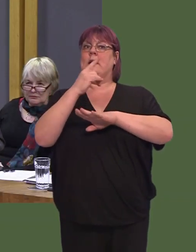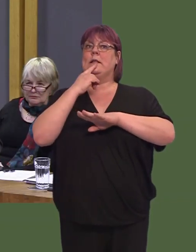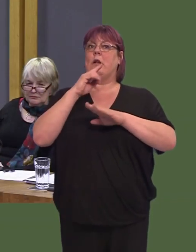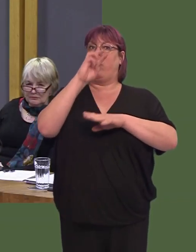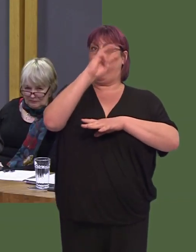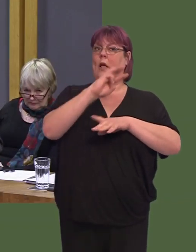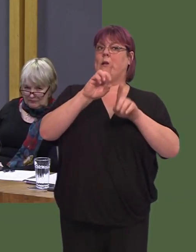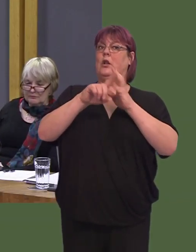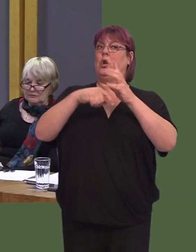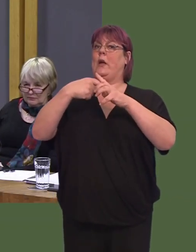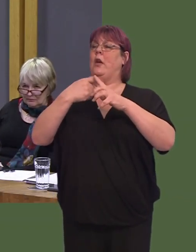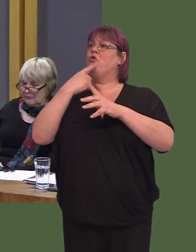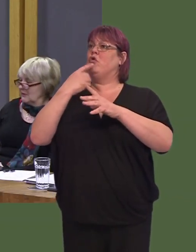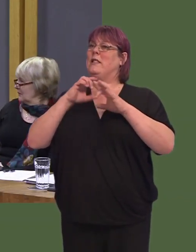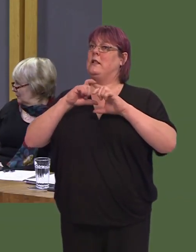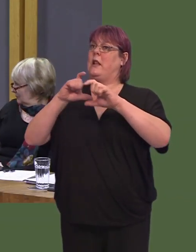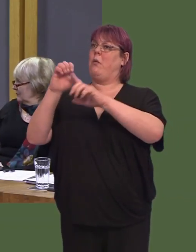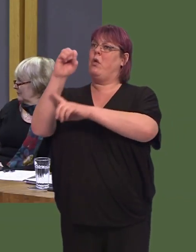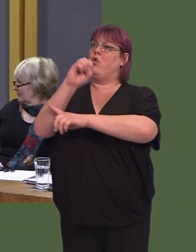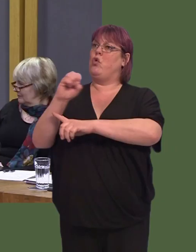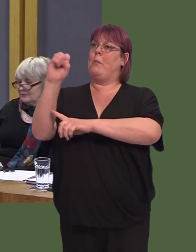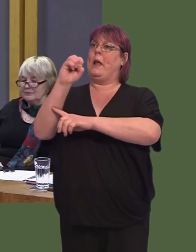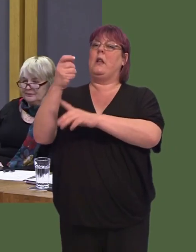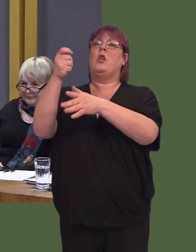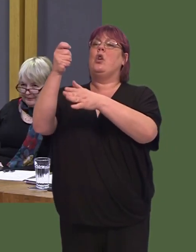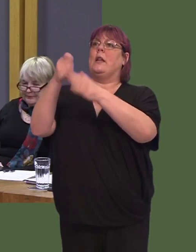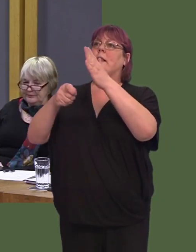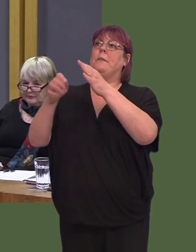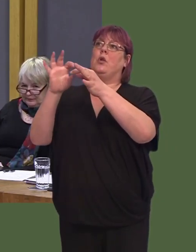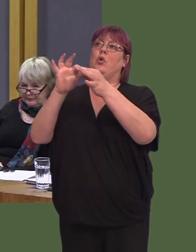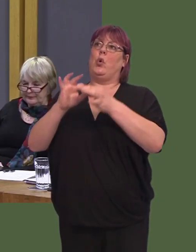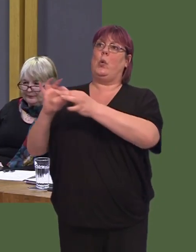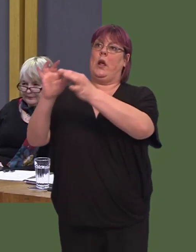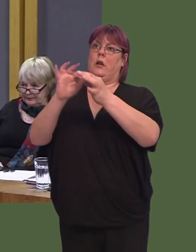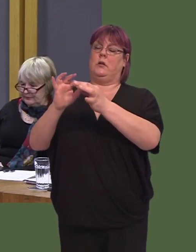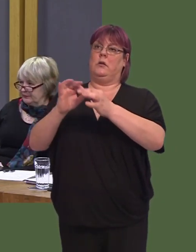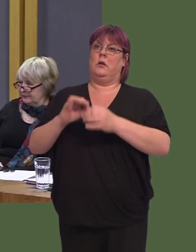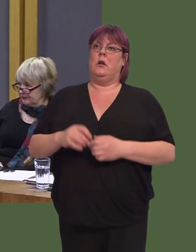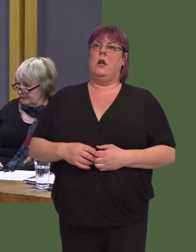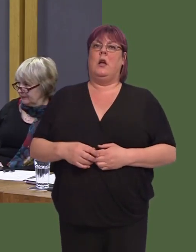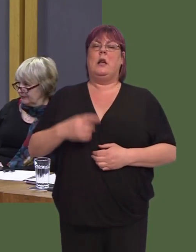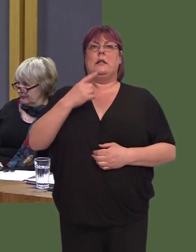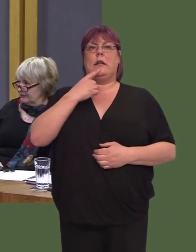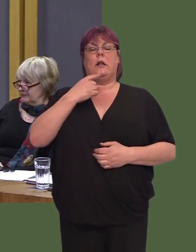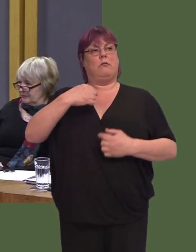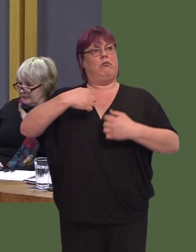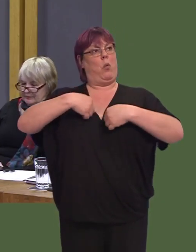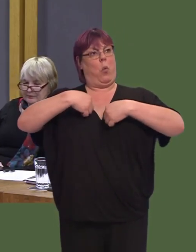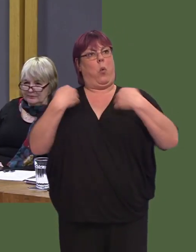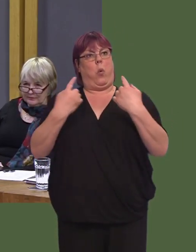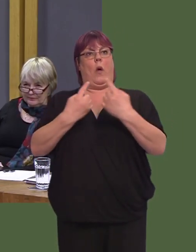in the EU customs union, and I quote: 'we'ó that's you and usó 'are unconvinced that the possible benefits